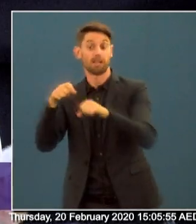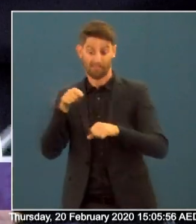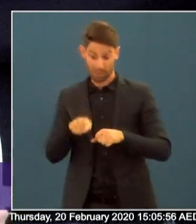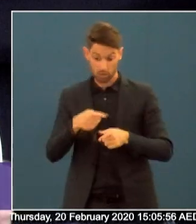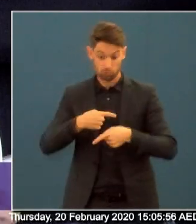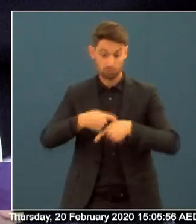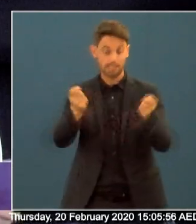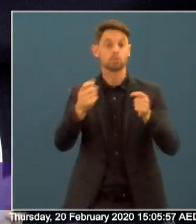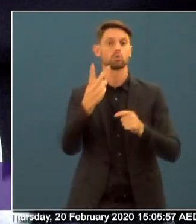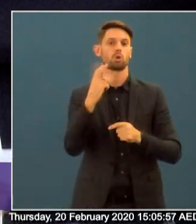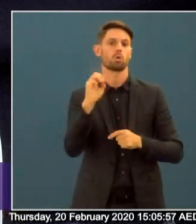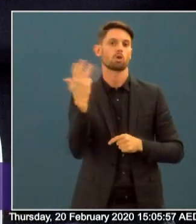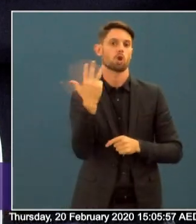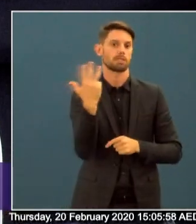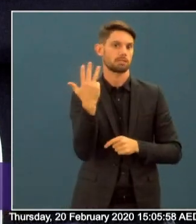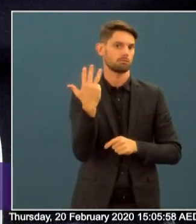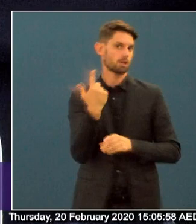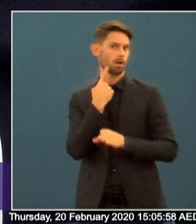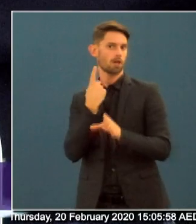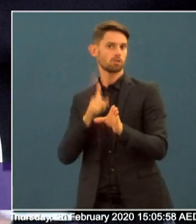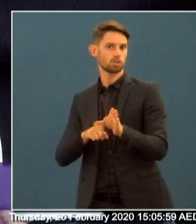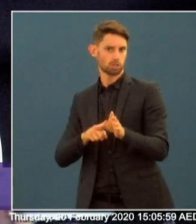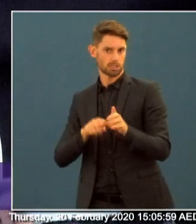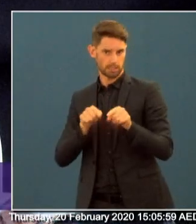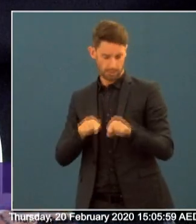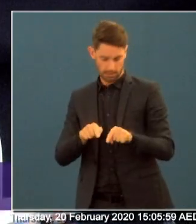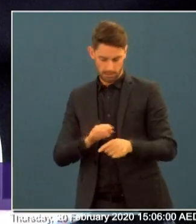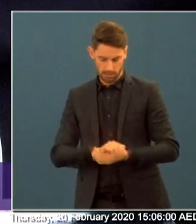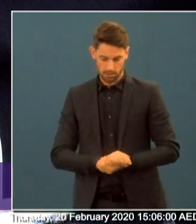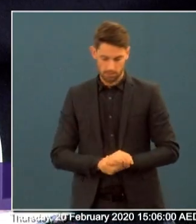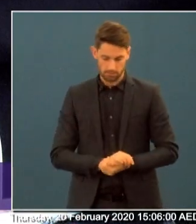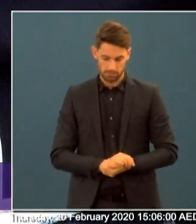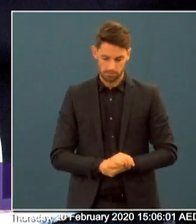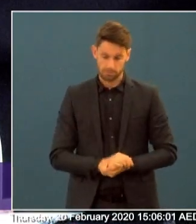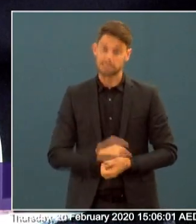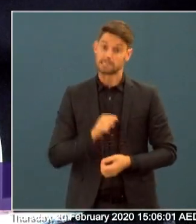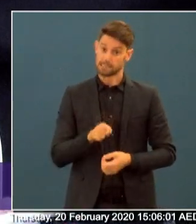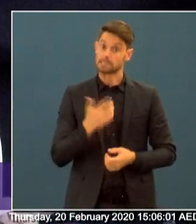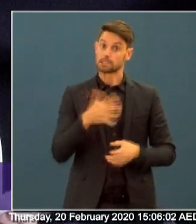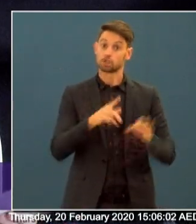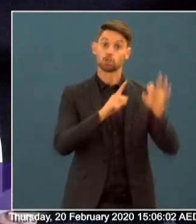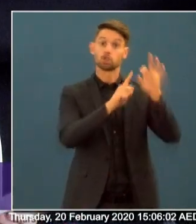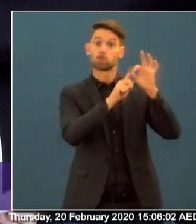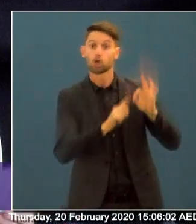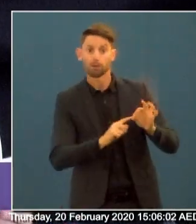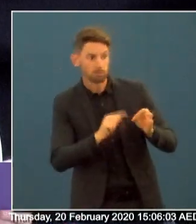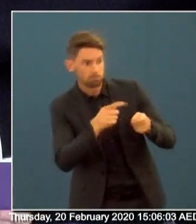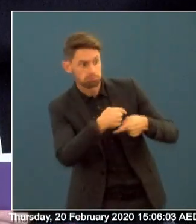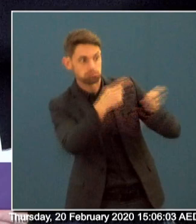And it is a community survey engagement consultation process